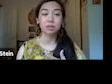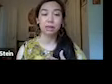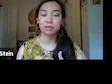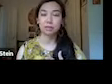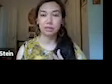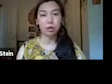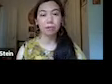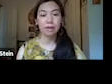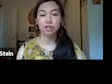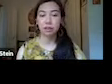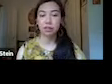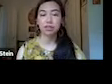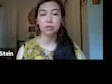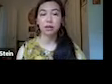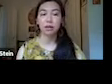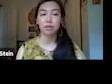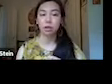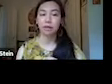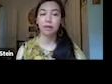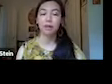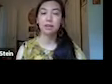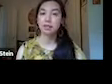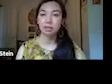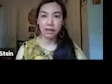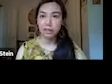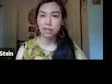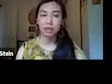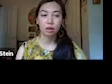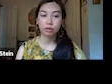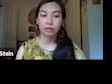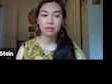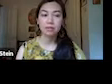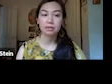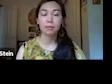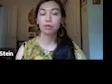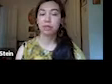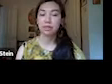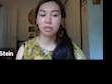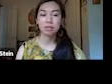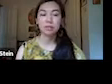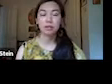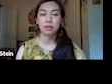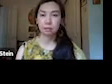and creativity to help meet challenges to our health and wellbeing such as ageing, loneliness, chronic conditions, mental